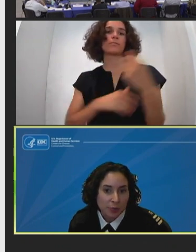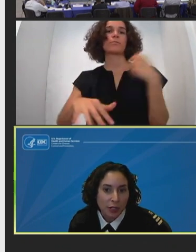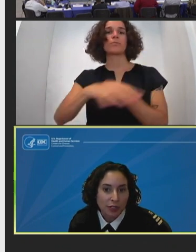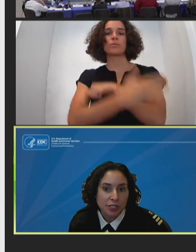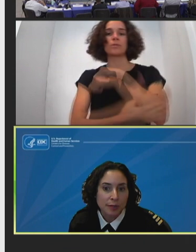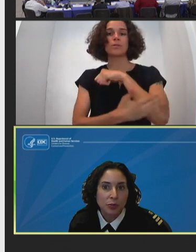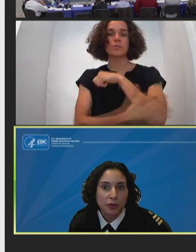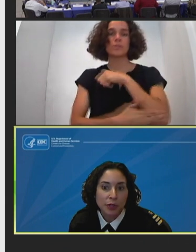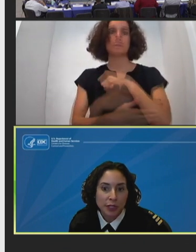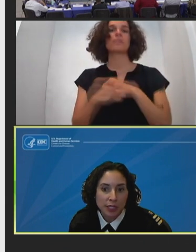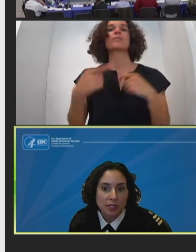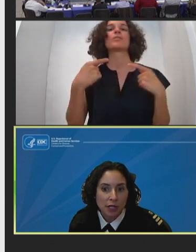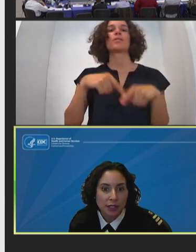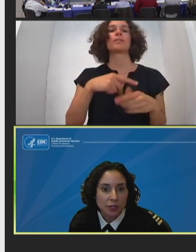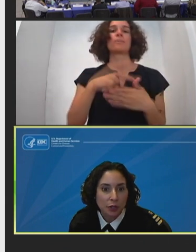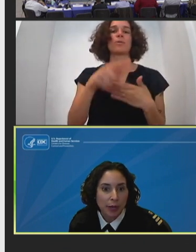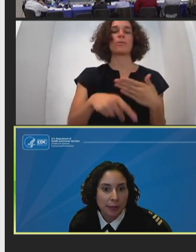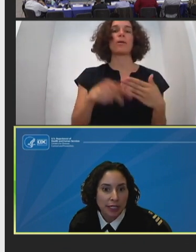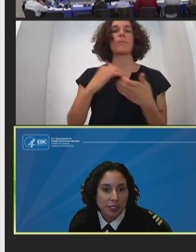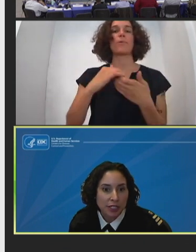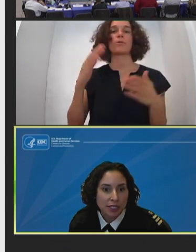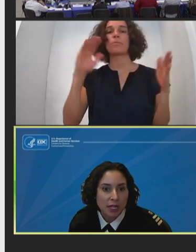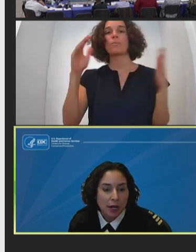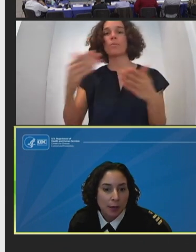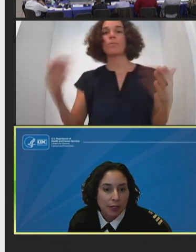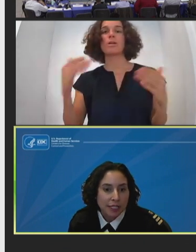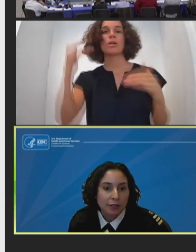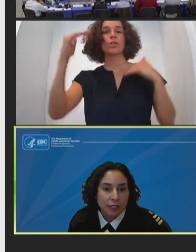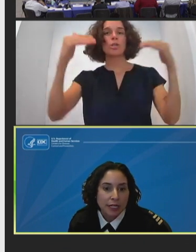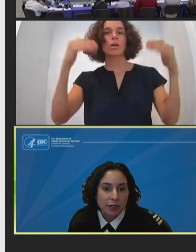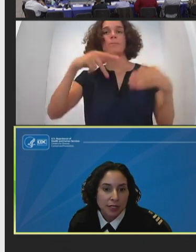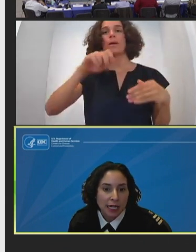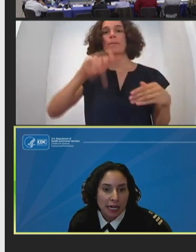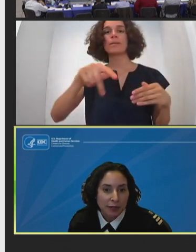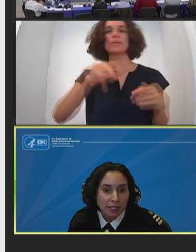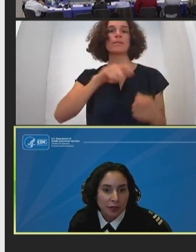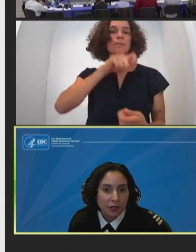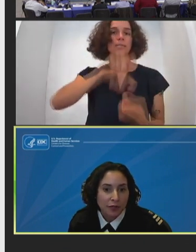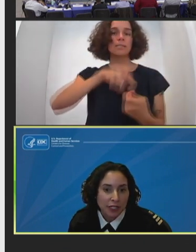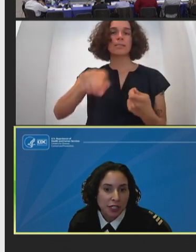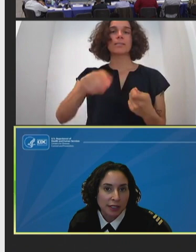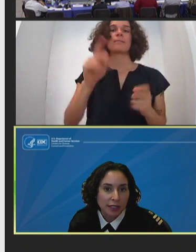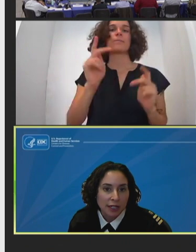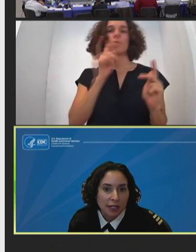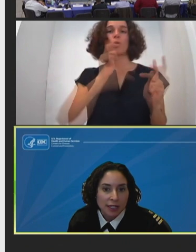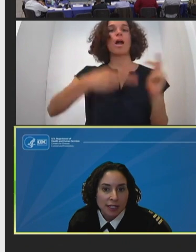partnerships were focused on adult populations, particularly those at high risk for infection.